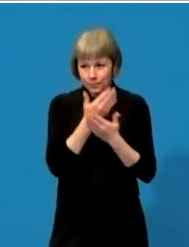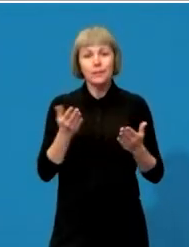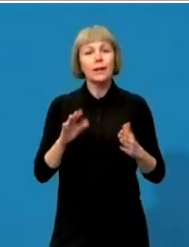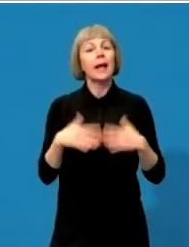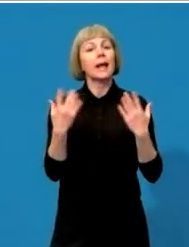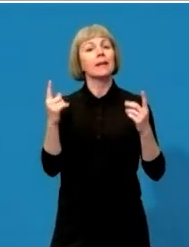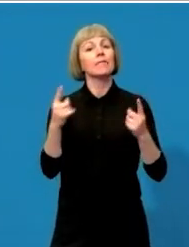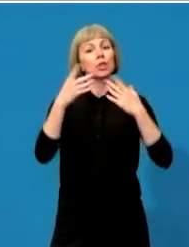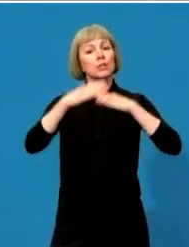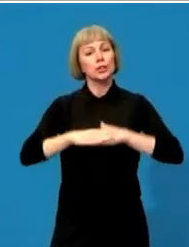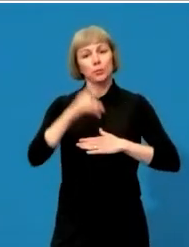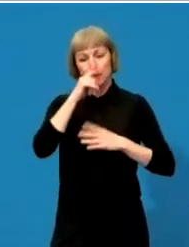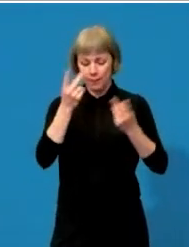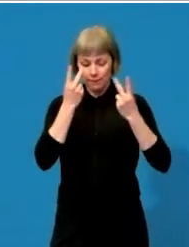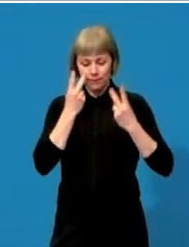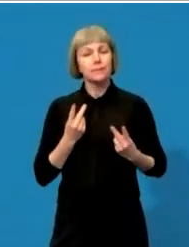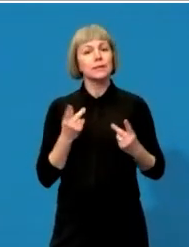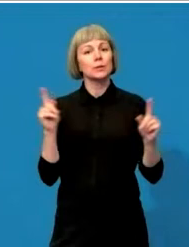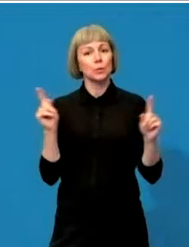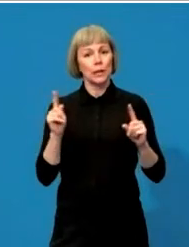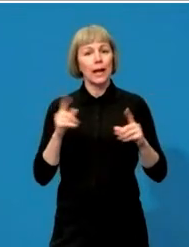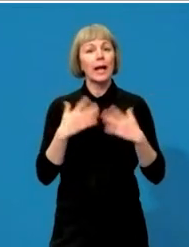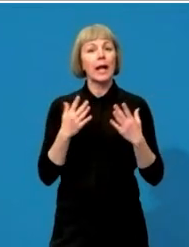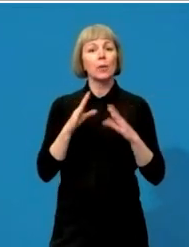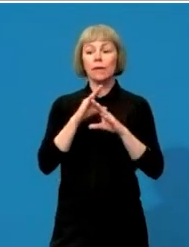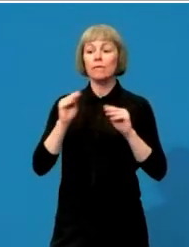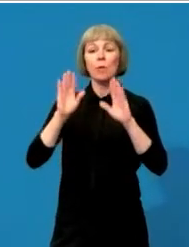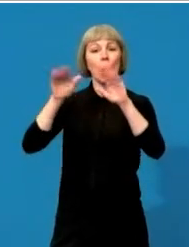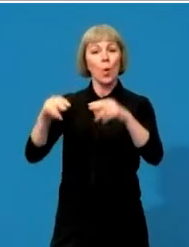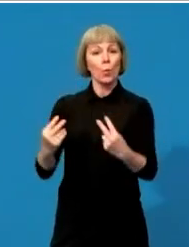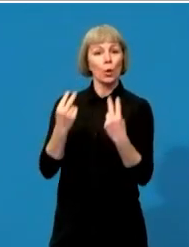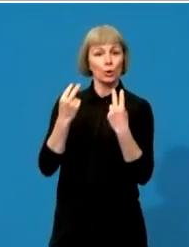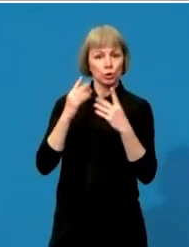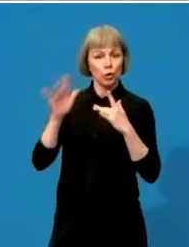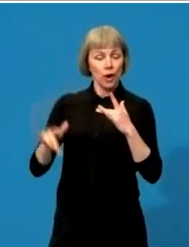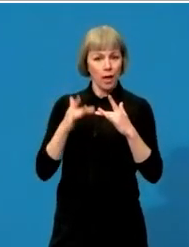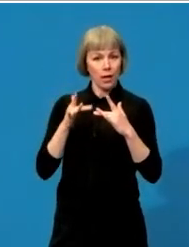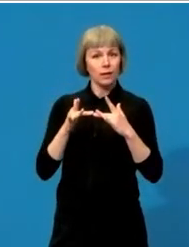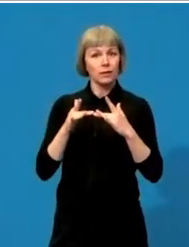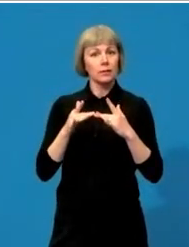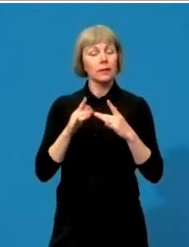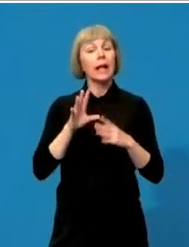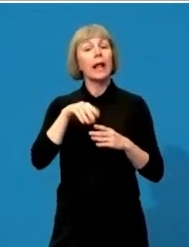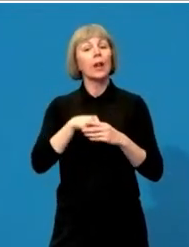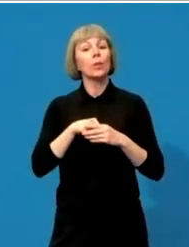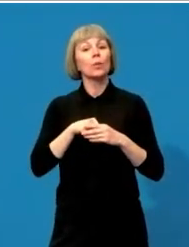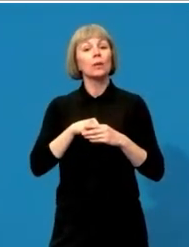public hearing online on the mainland and on islands, including in the Torres Strait,